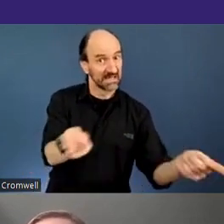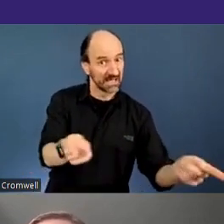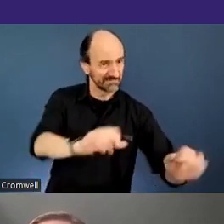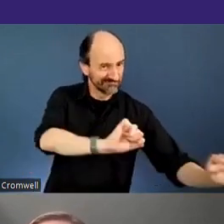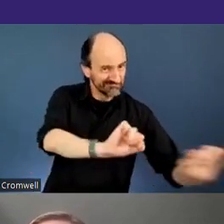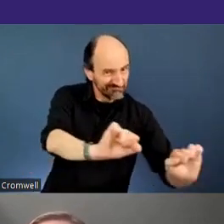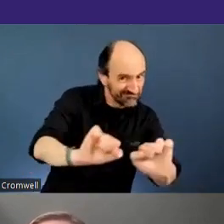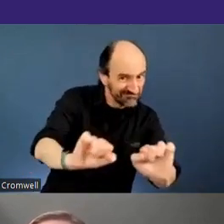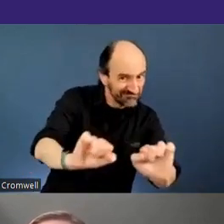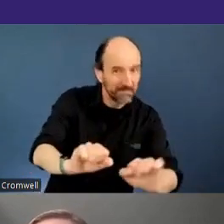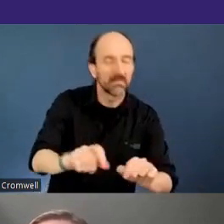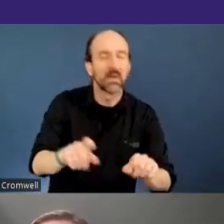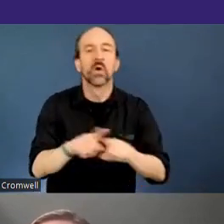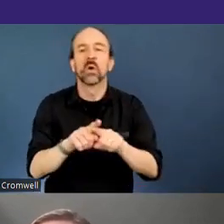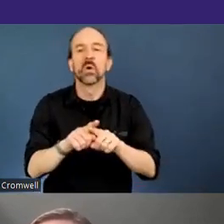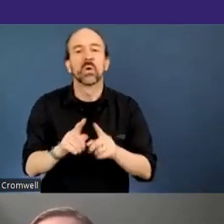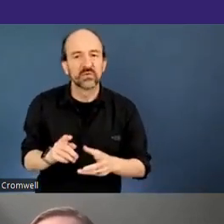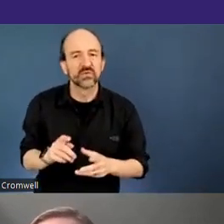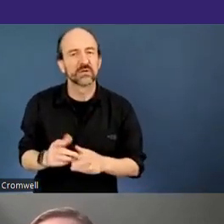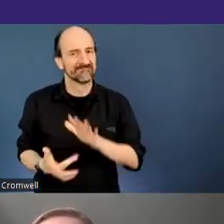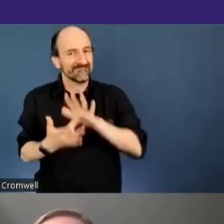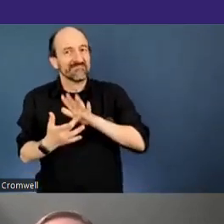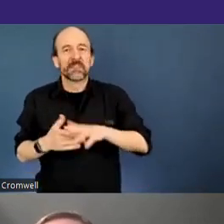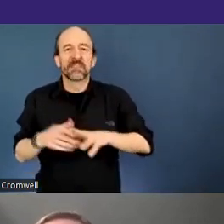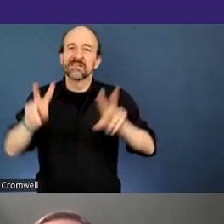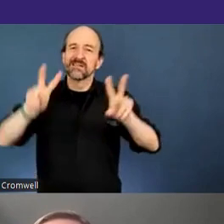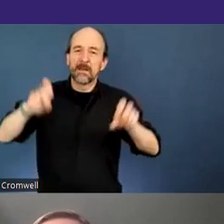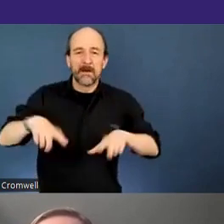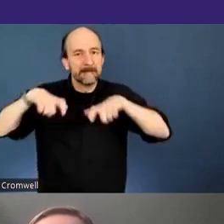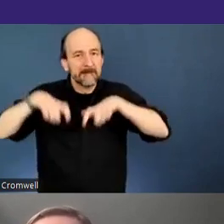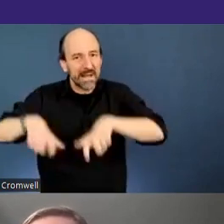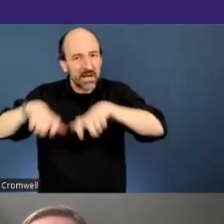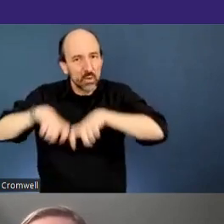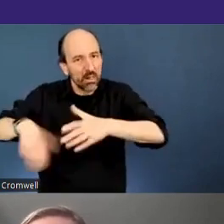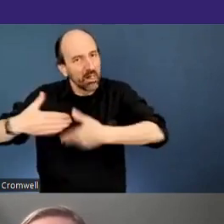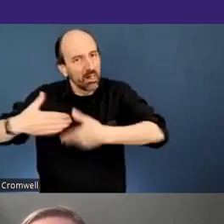prioritise perpetual learning. Here we are not necessarily talking about